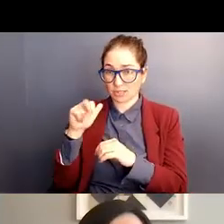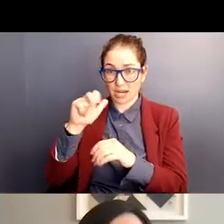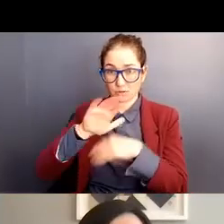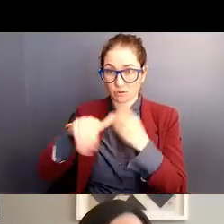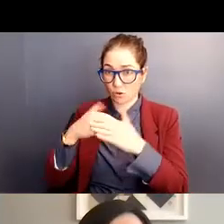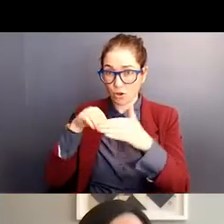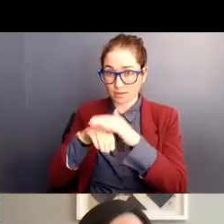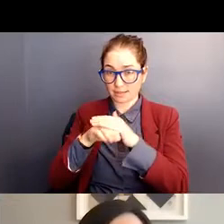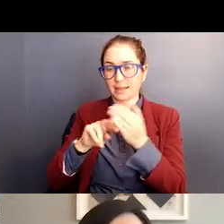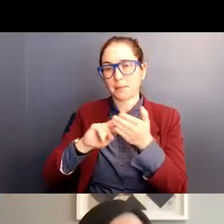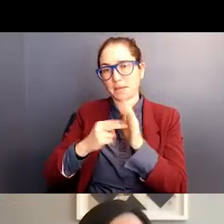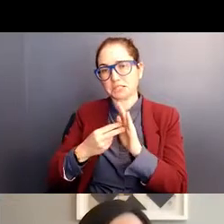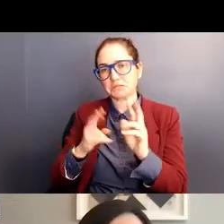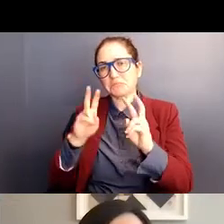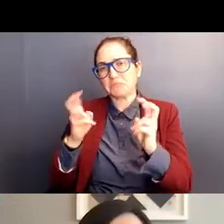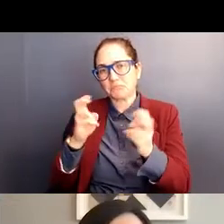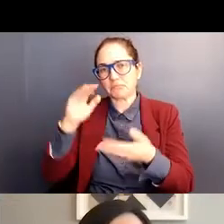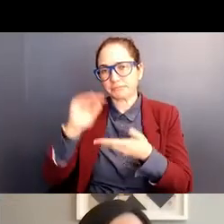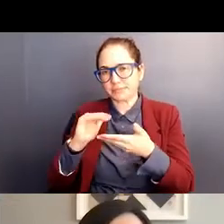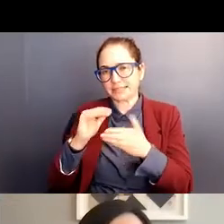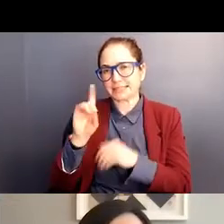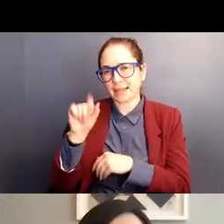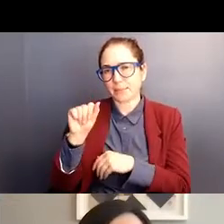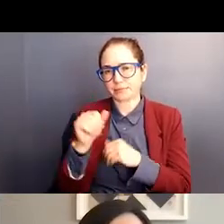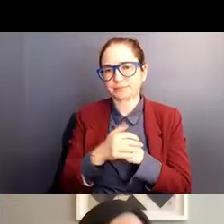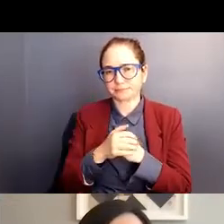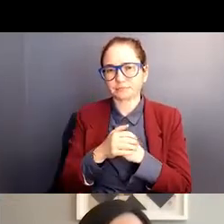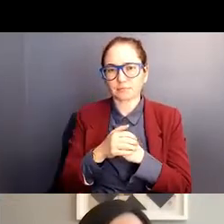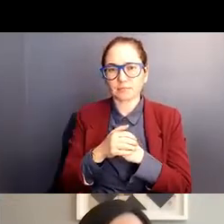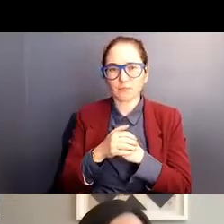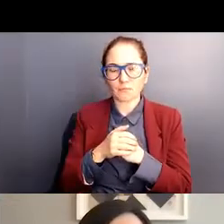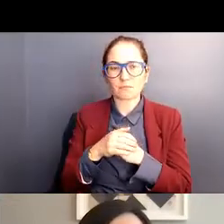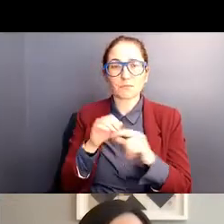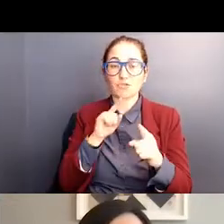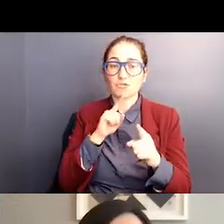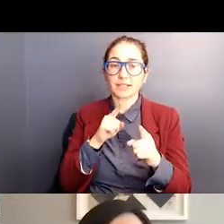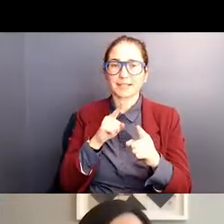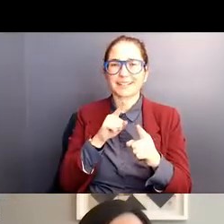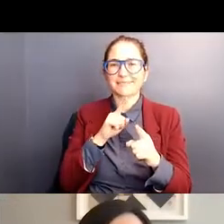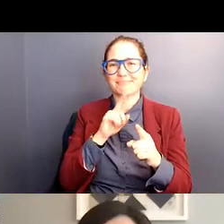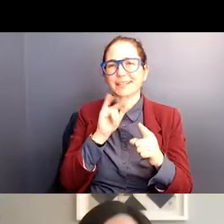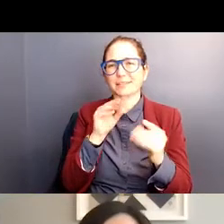lot less disabled in that case. This is really inspired by the social model